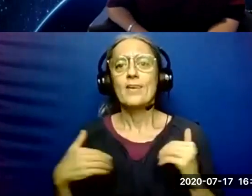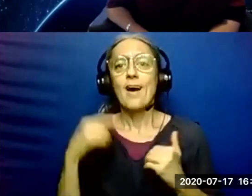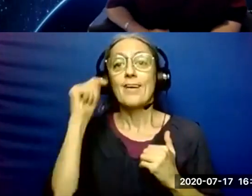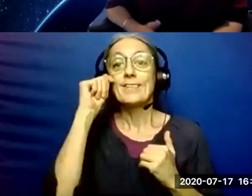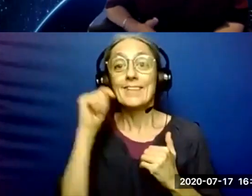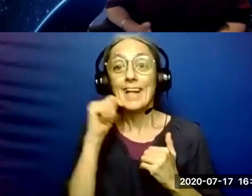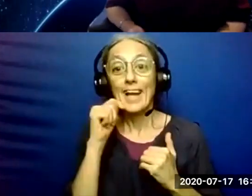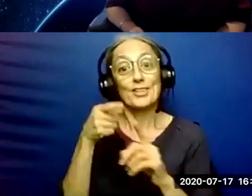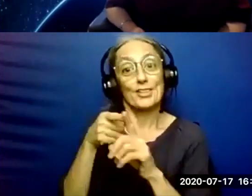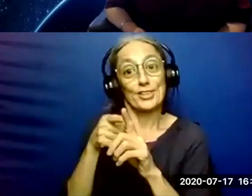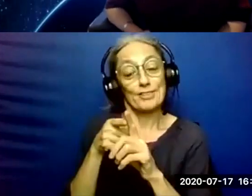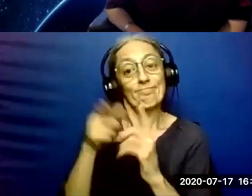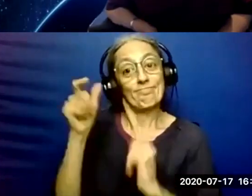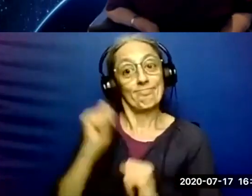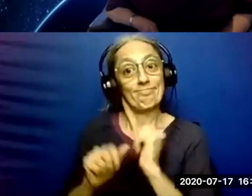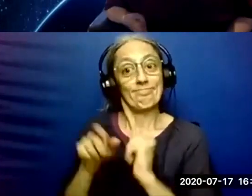Now, for me, I would--